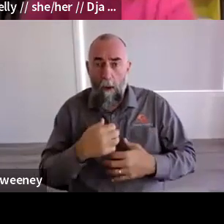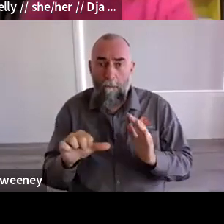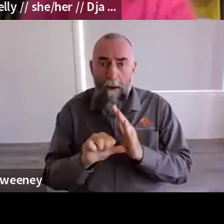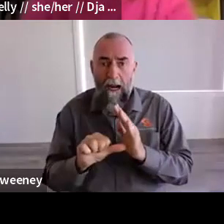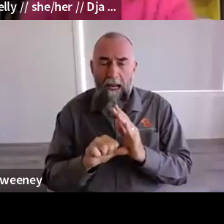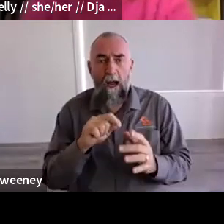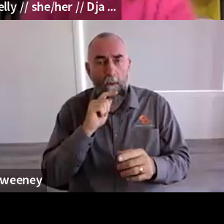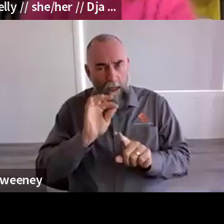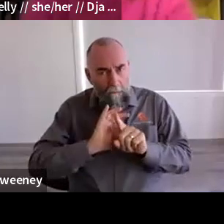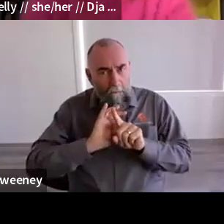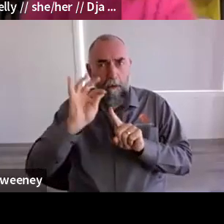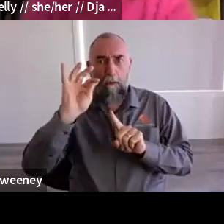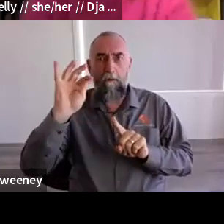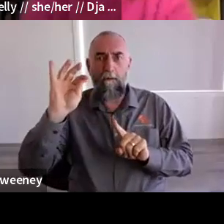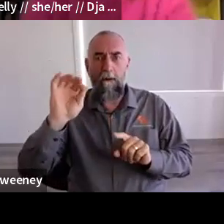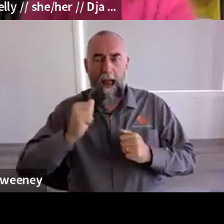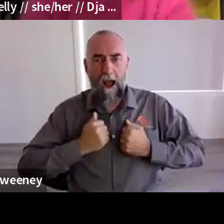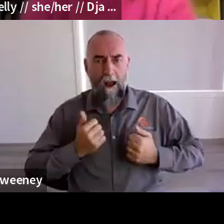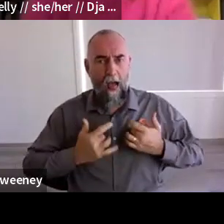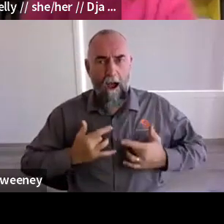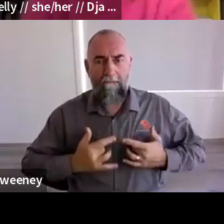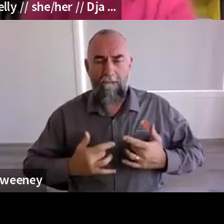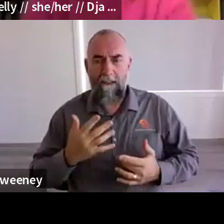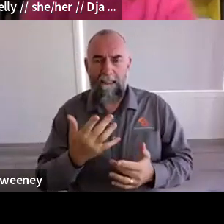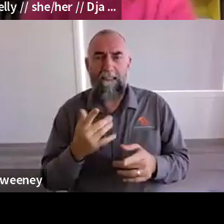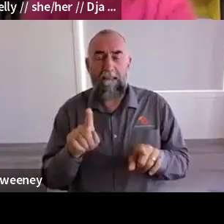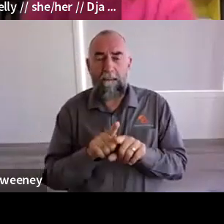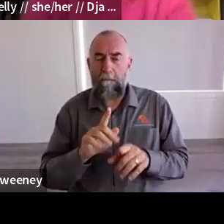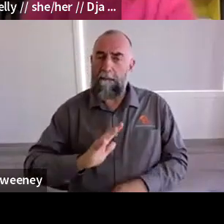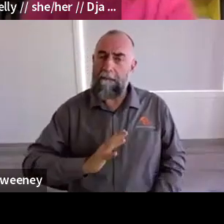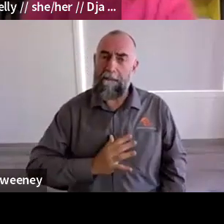England? Is it supporting the government here? If we had more money,